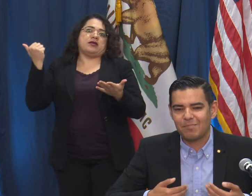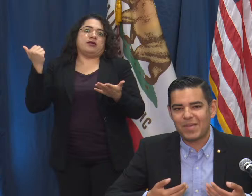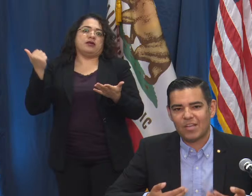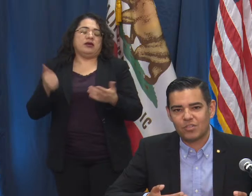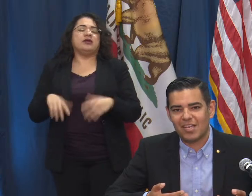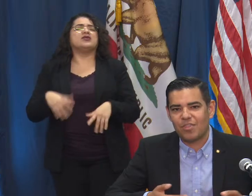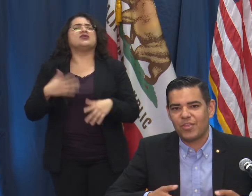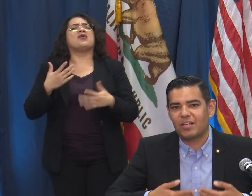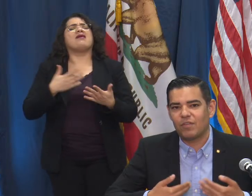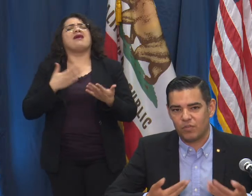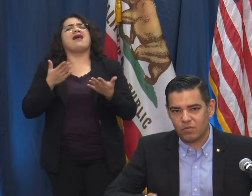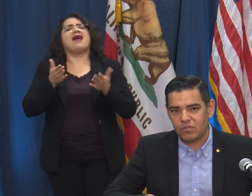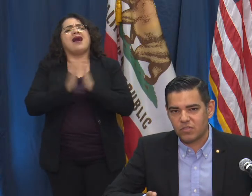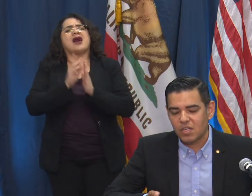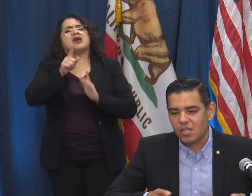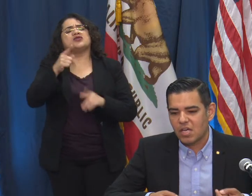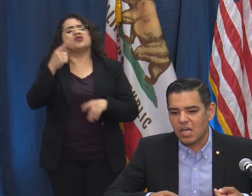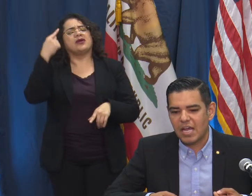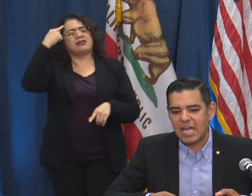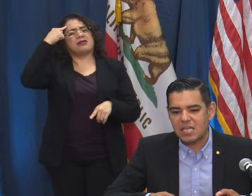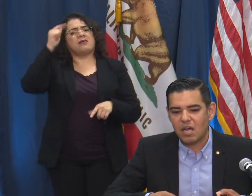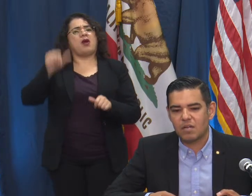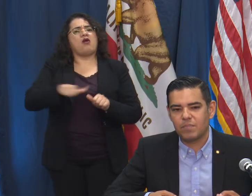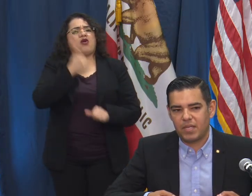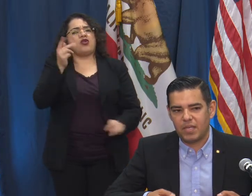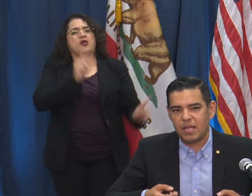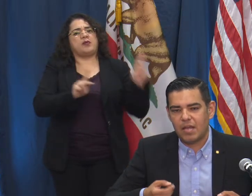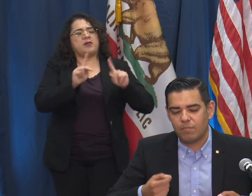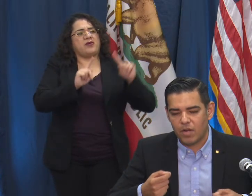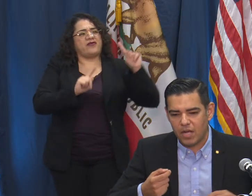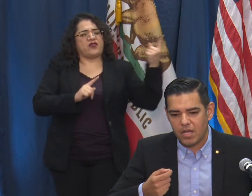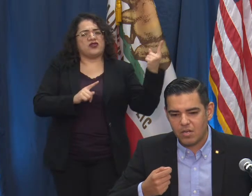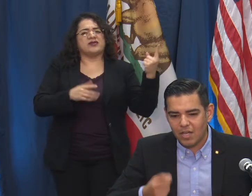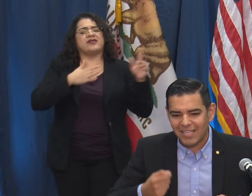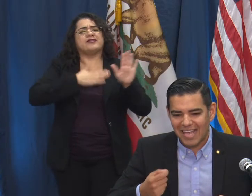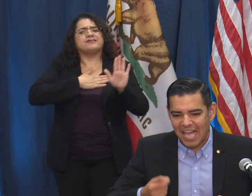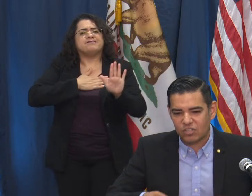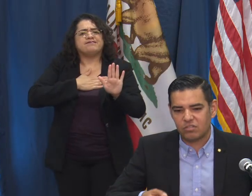compassionate and think of others and not take actions that